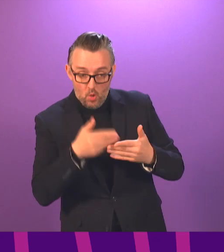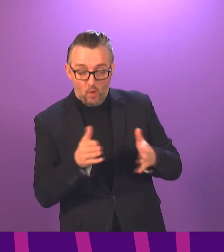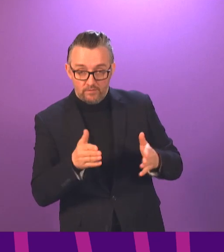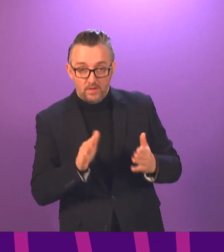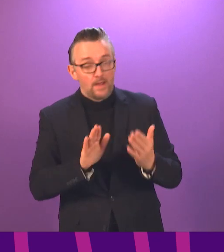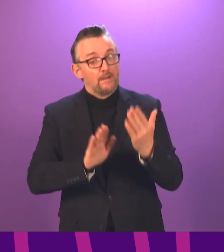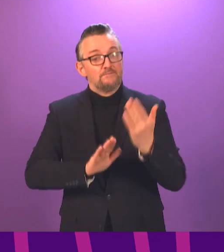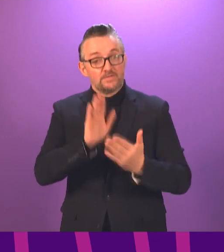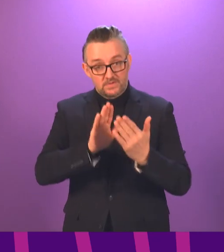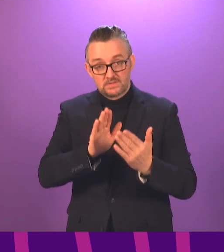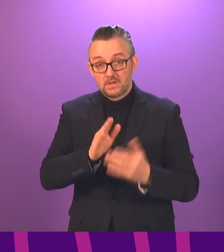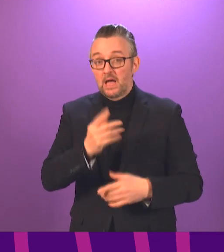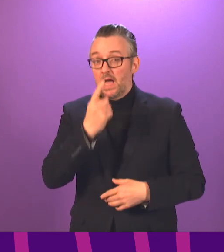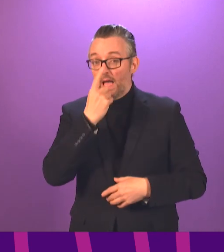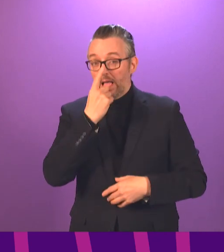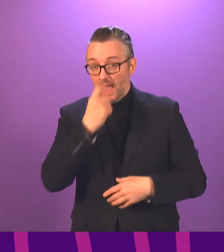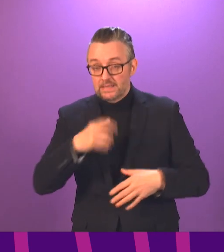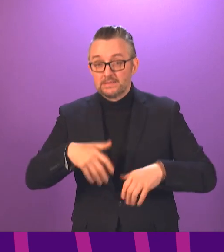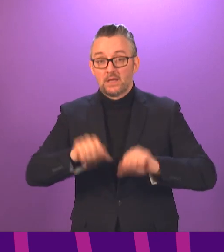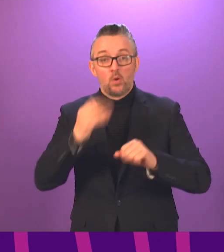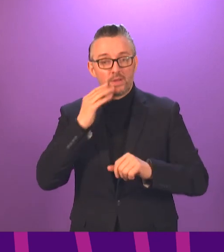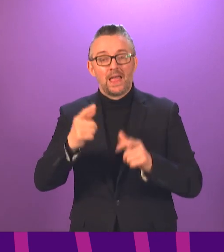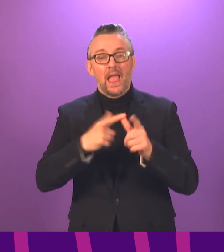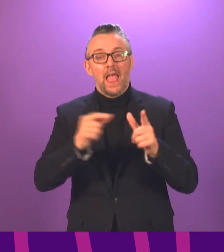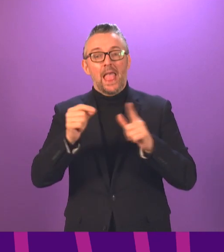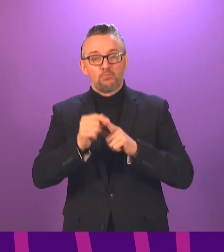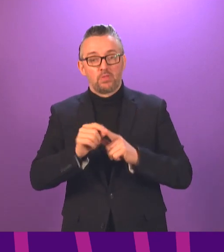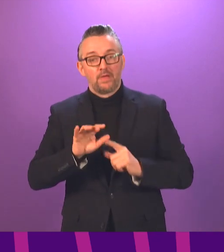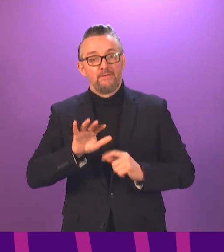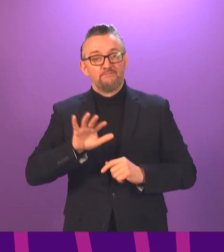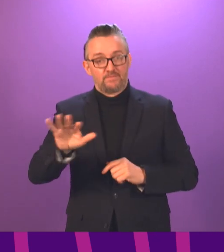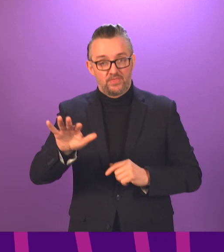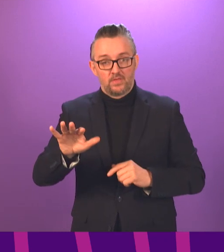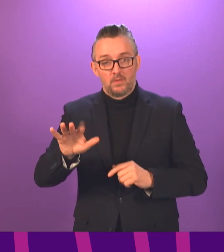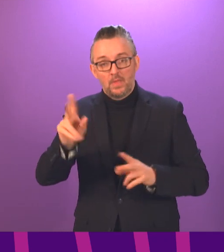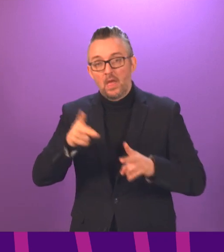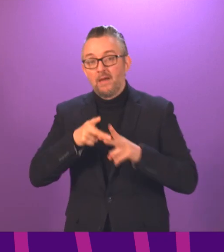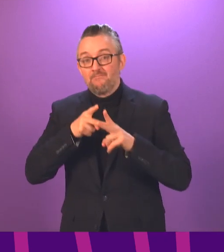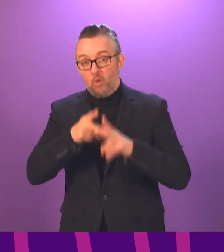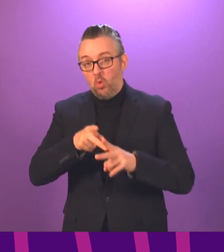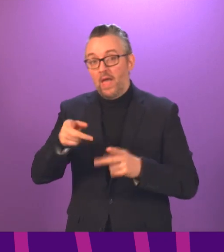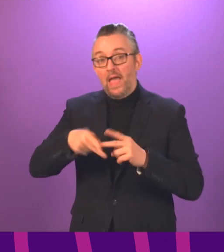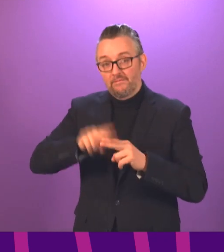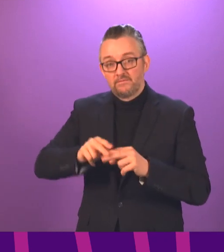campaigning can be permitted from 5 April, subject to the virus being sufficiently suppressed.